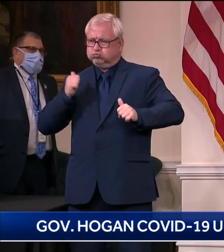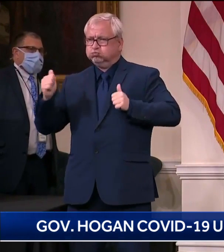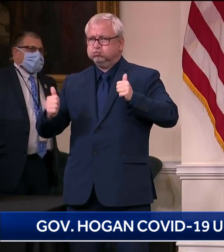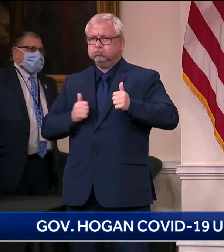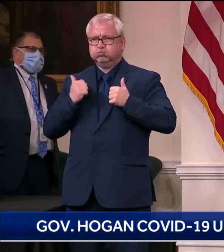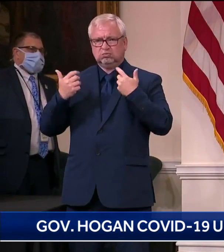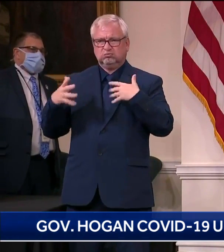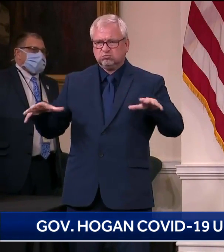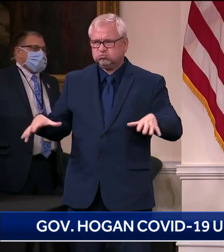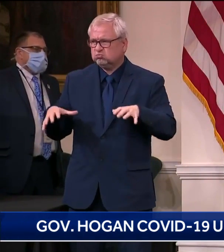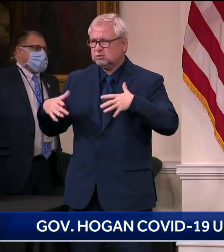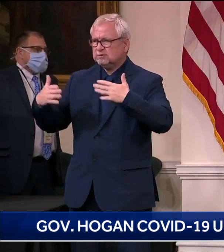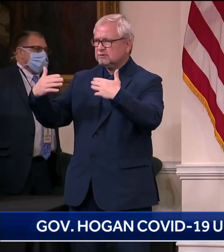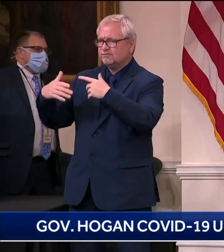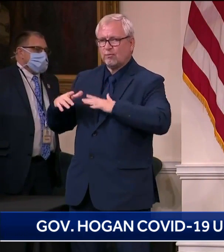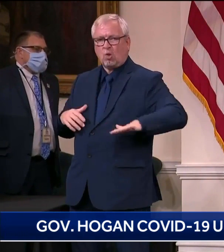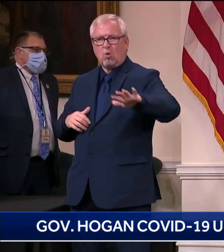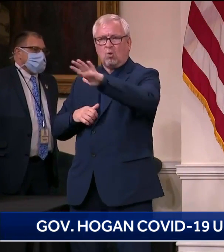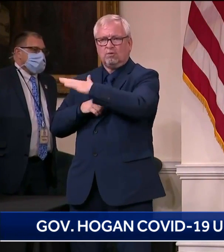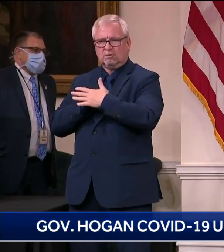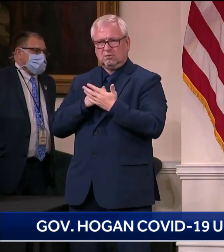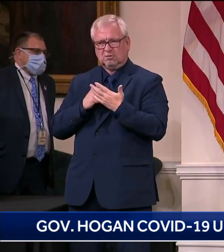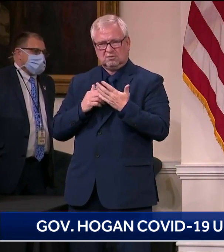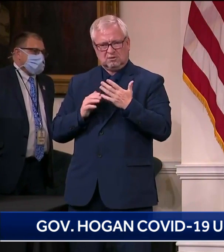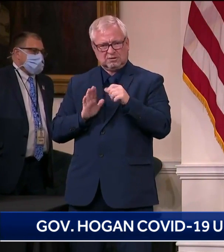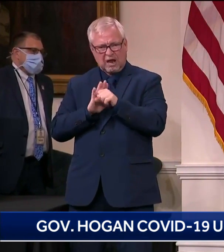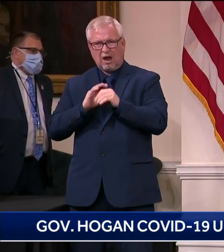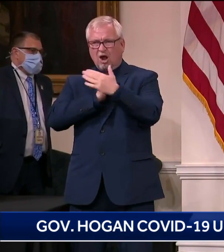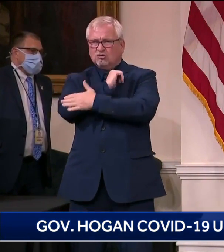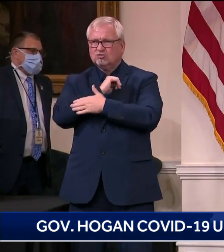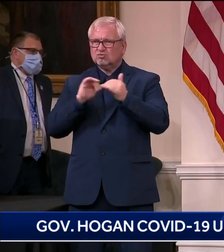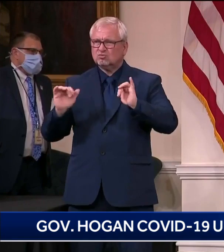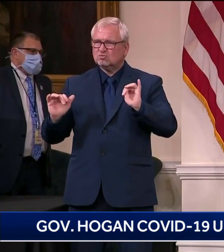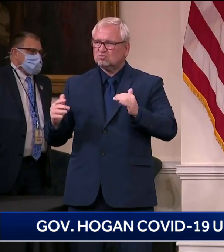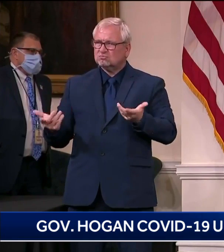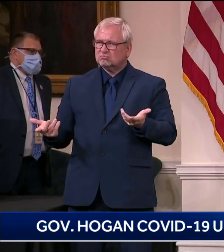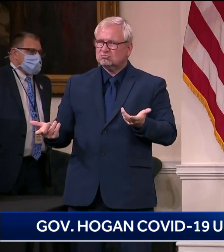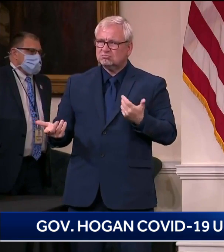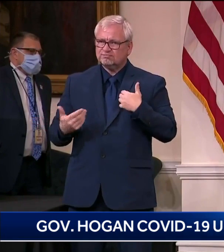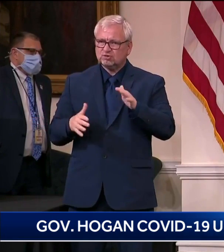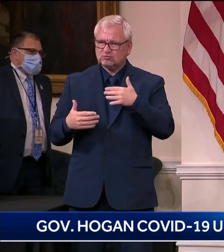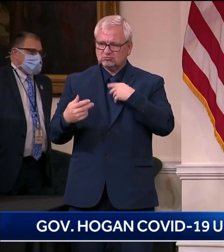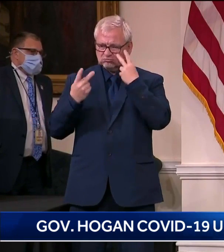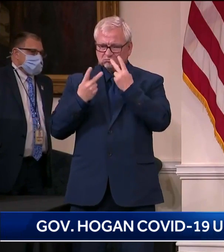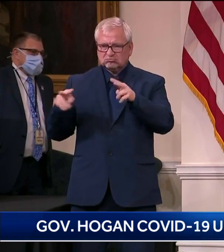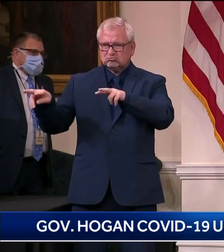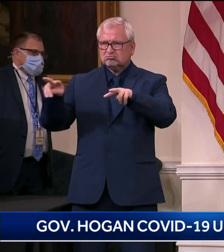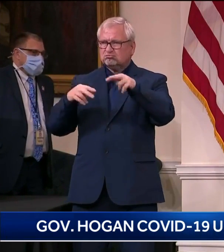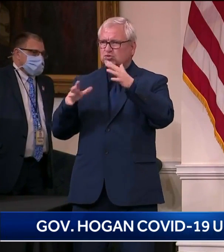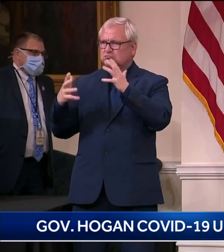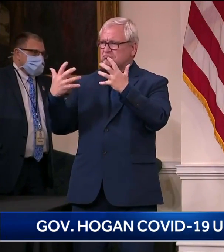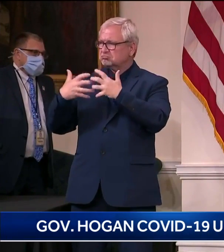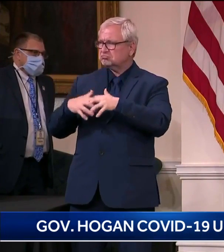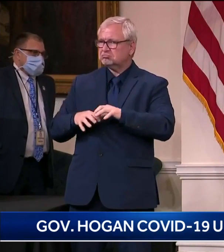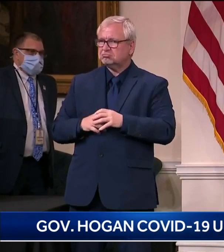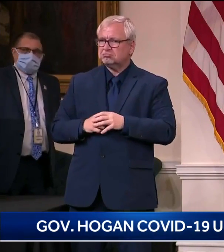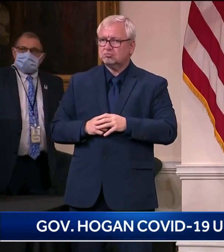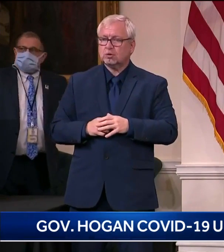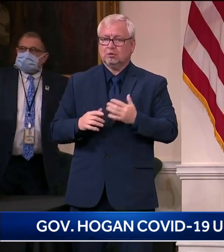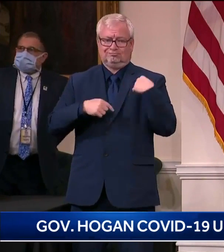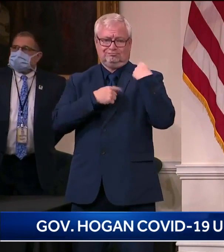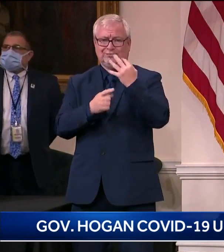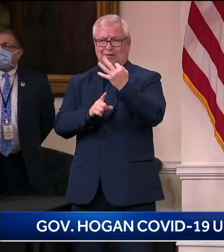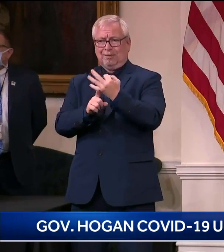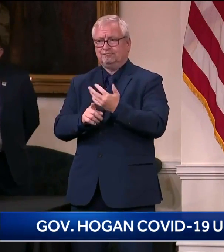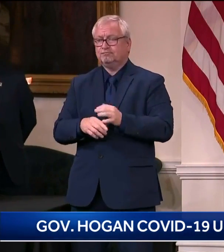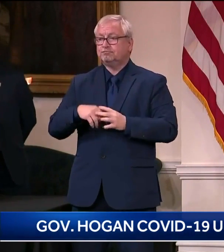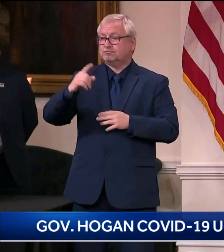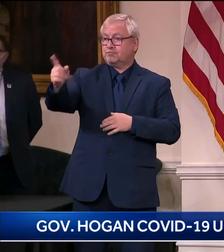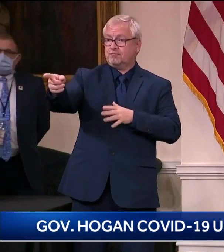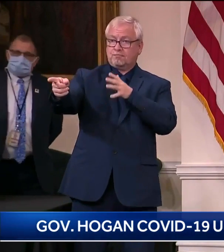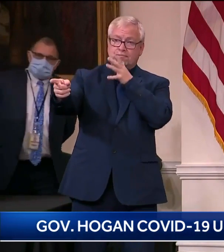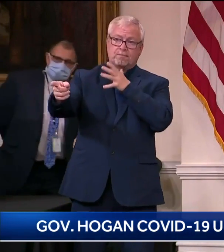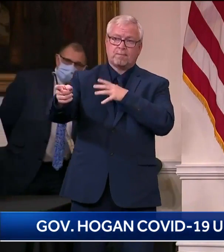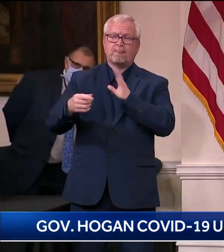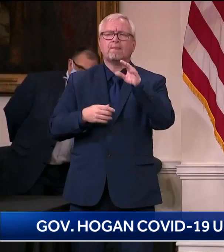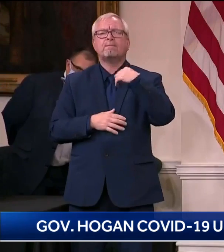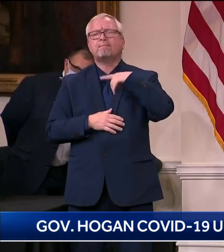WE HAVE TAKEN SOME PRETTY AGGRESSIVE, PROBABLY THE MOST AGGRESSIVE ACTIONS OF ANY STATE IN THE COUNTRY AND WE WILL TAKE THEM AS WE SEE FIT.